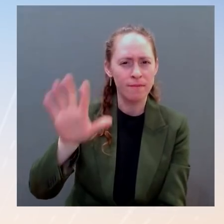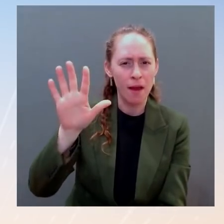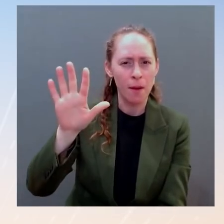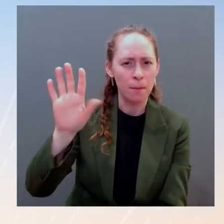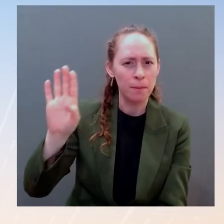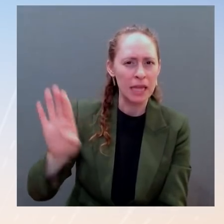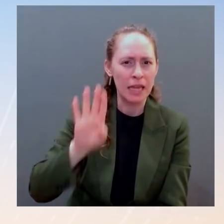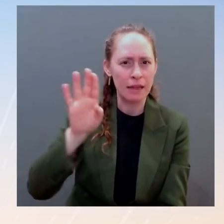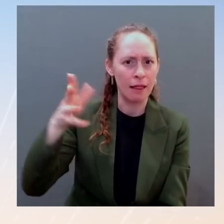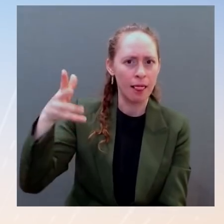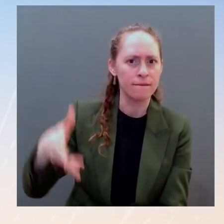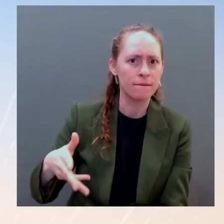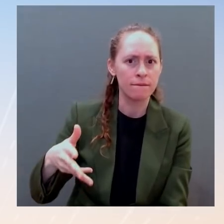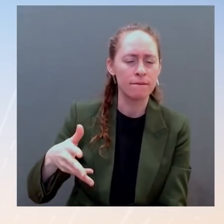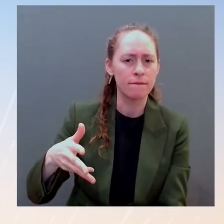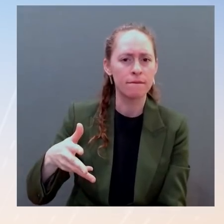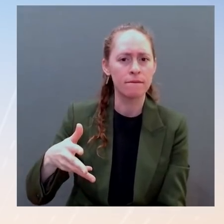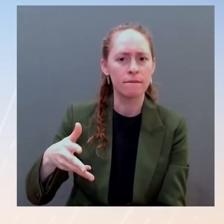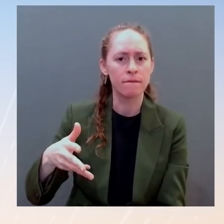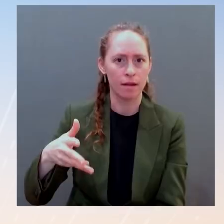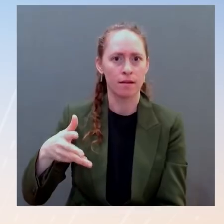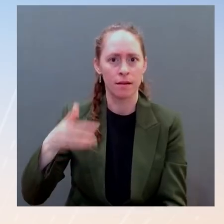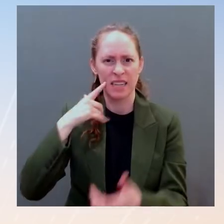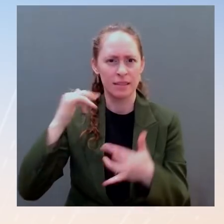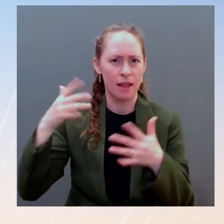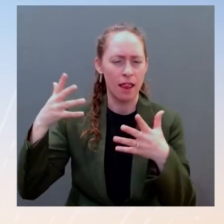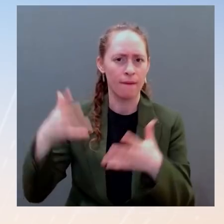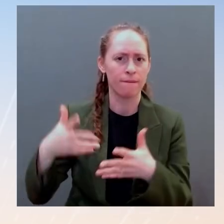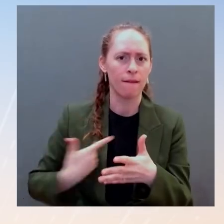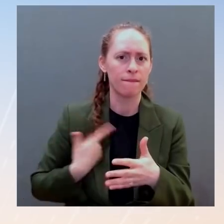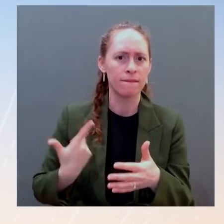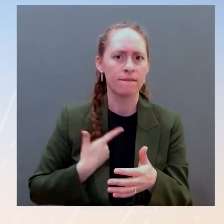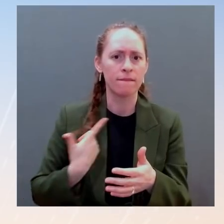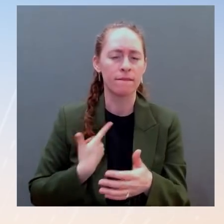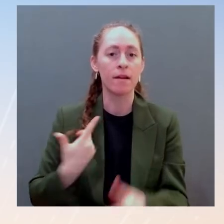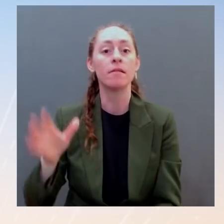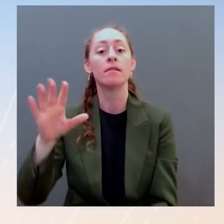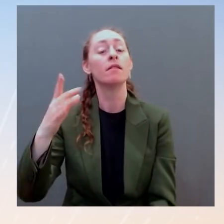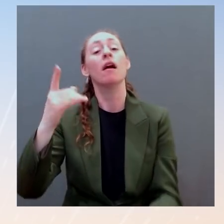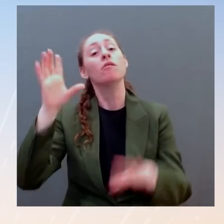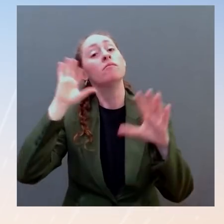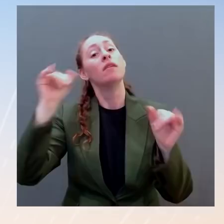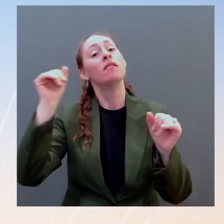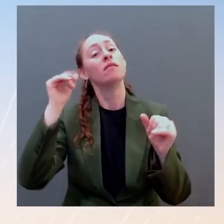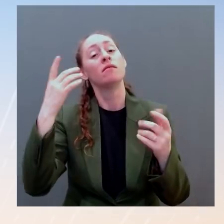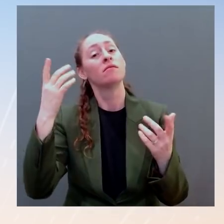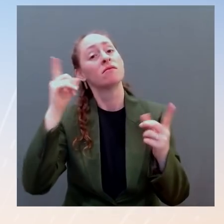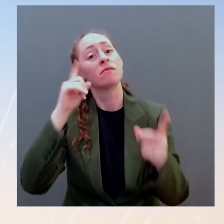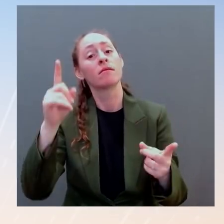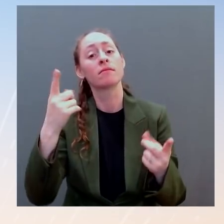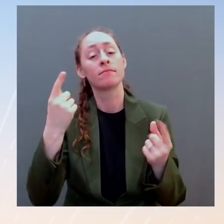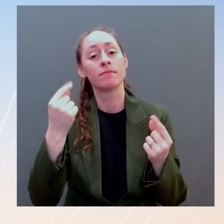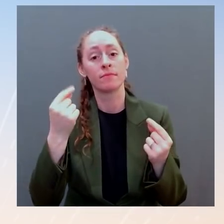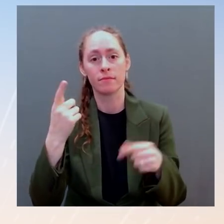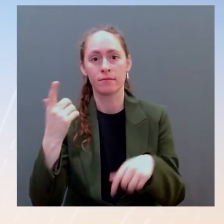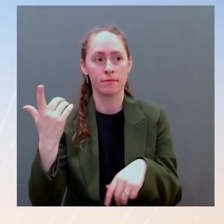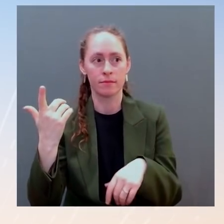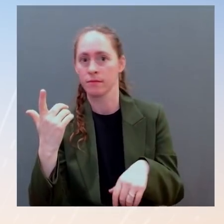So what he was referring to is: Because of how quickly we've been moving the military assistance to the Ukrainians on the ground,